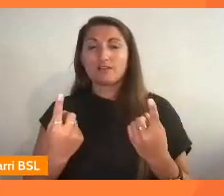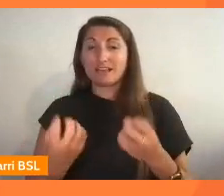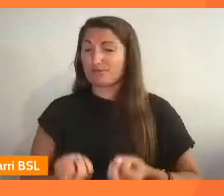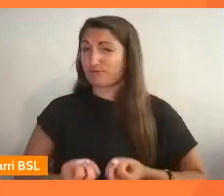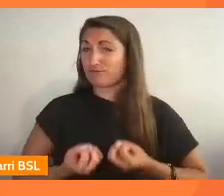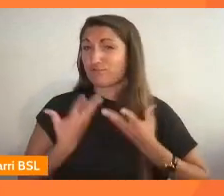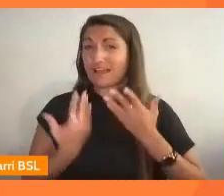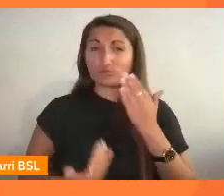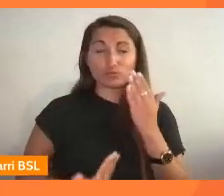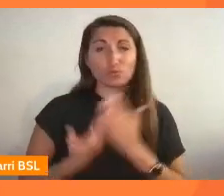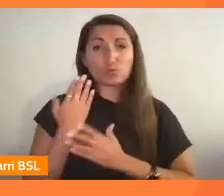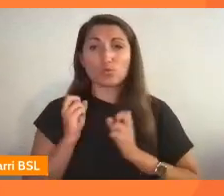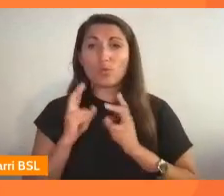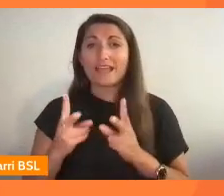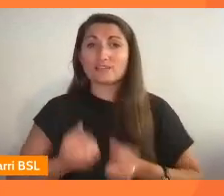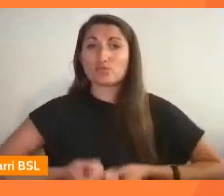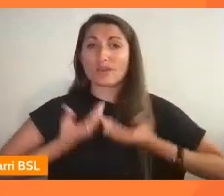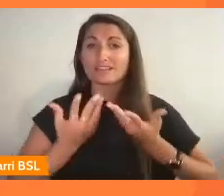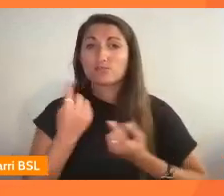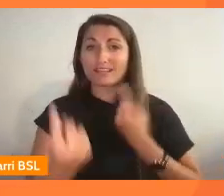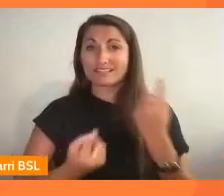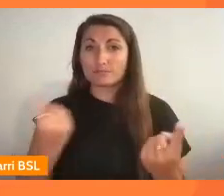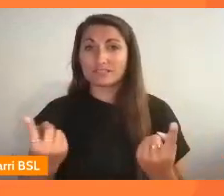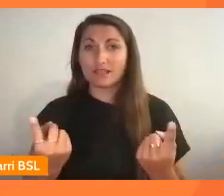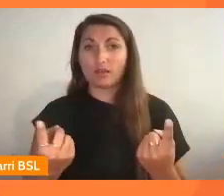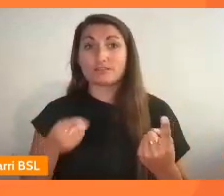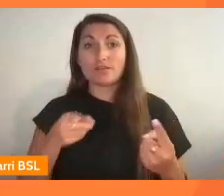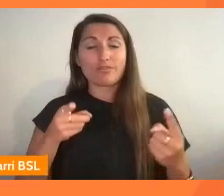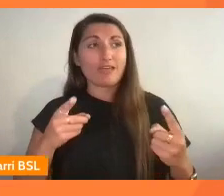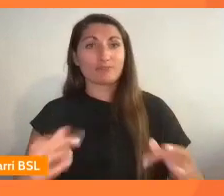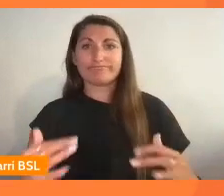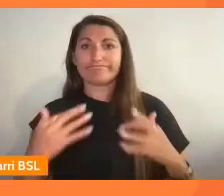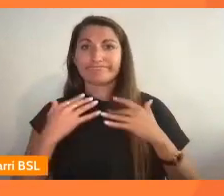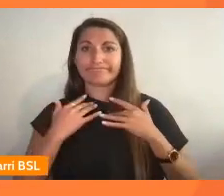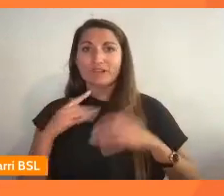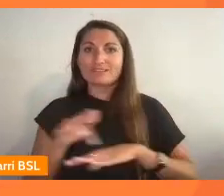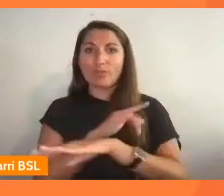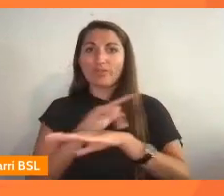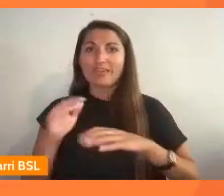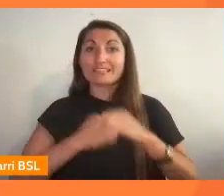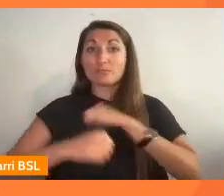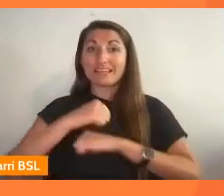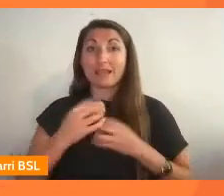and indeed then the theatre became just a resource and a house